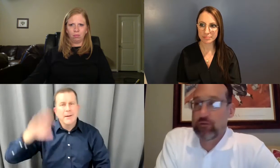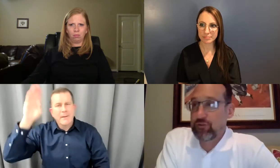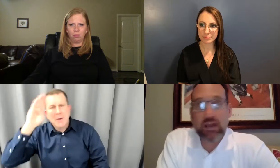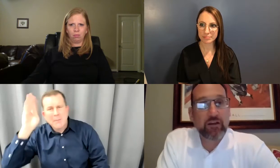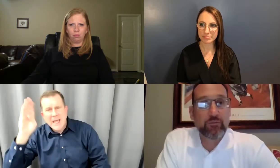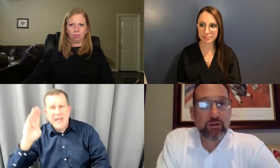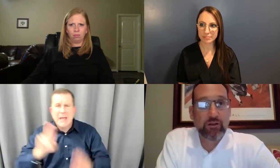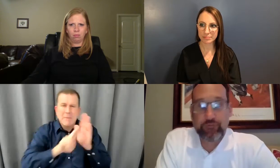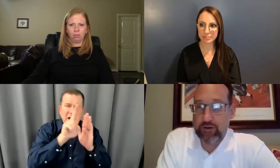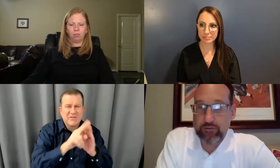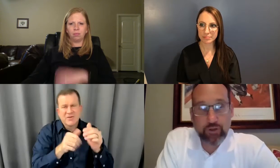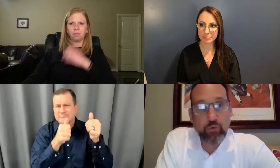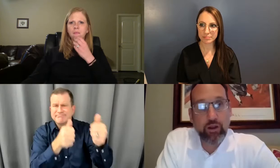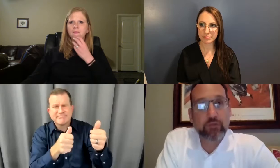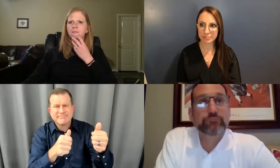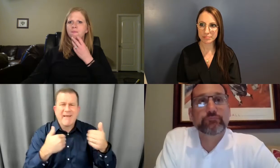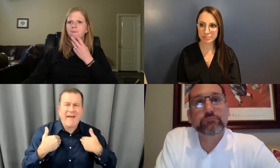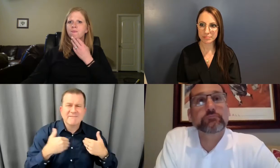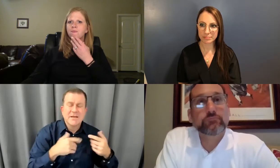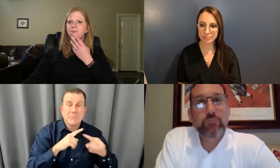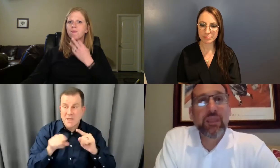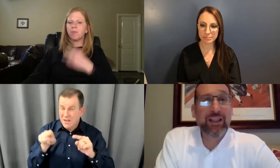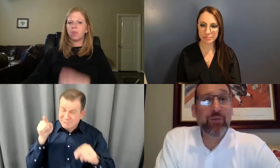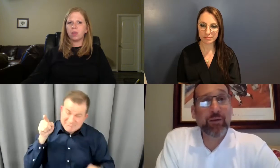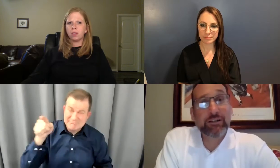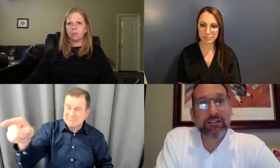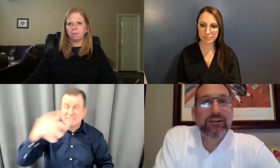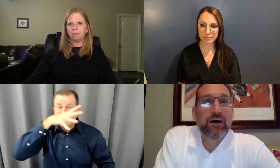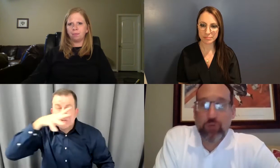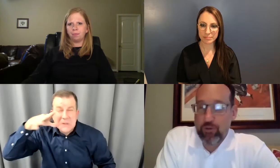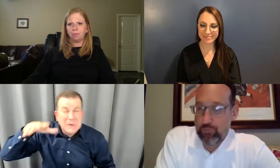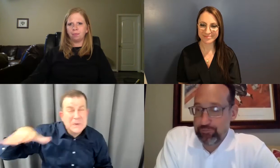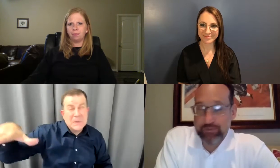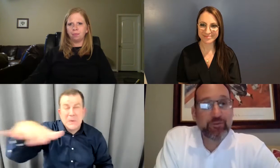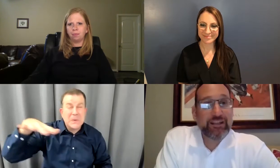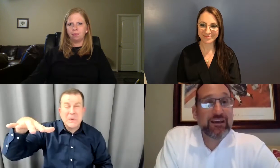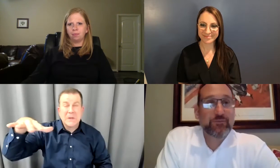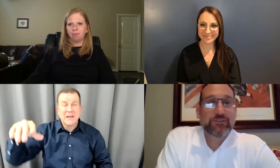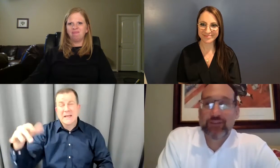but if you're out in the middle of nowhere, Alabama, I won't name any names,